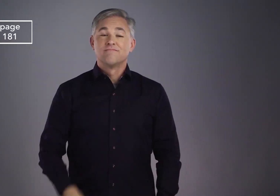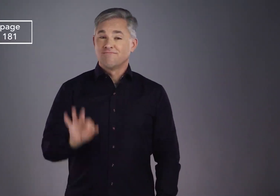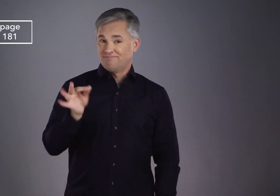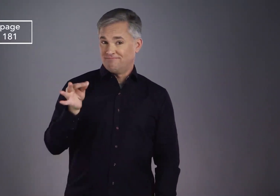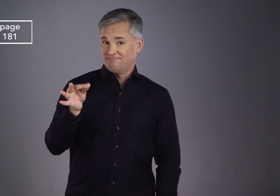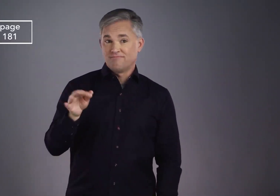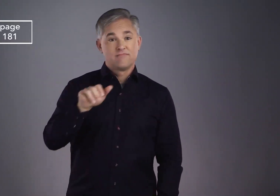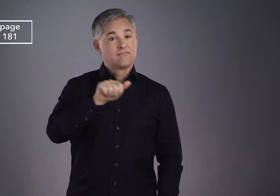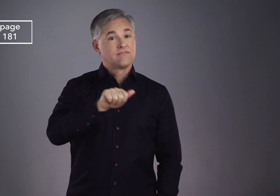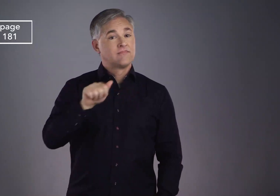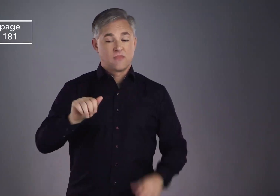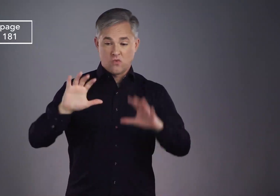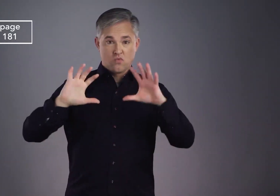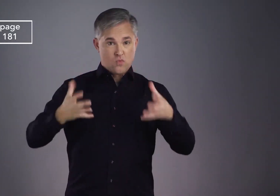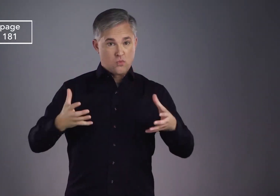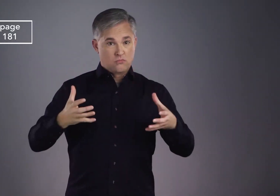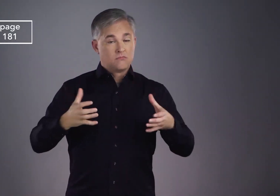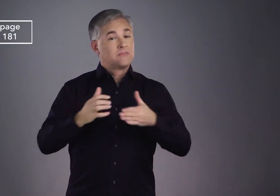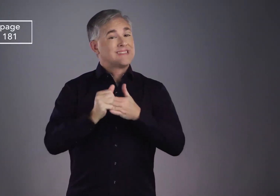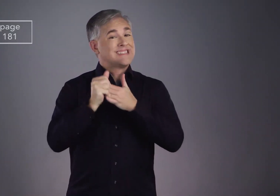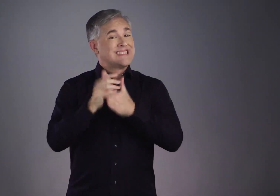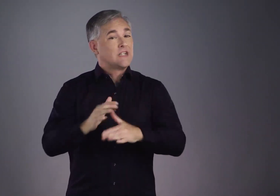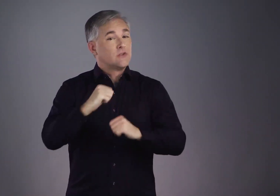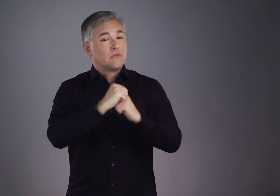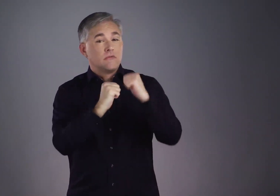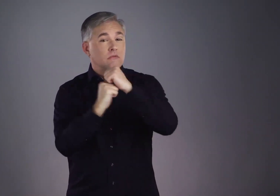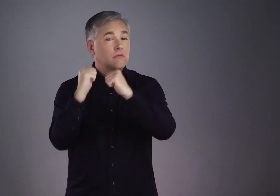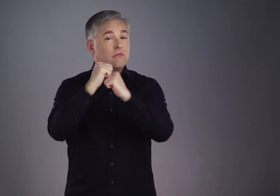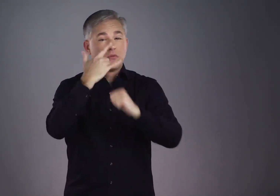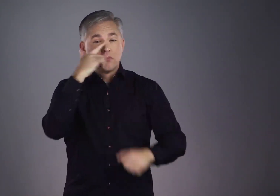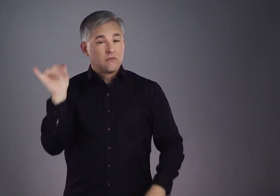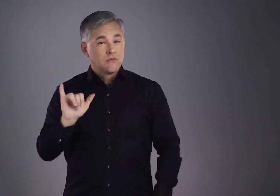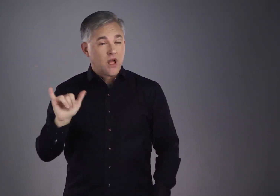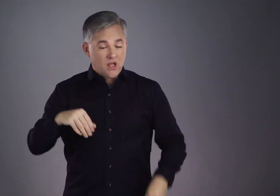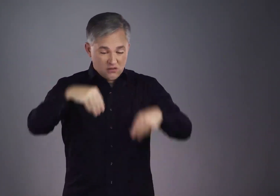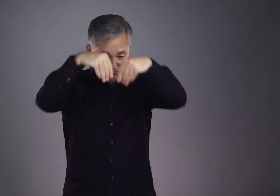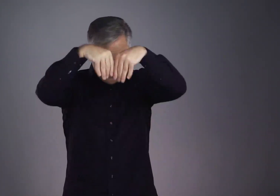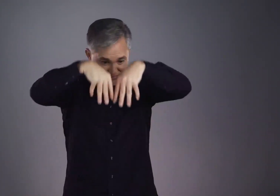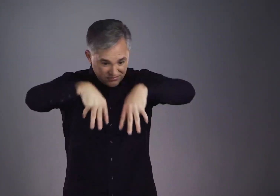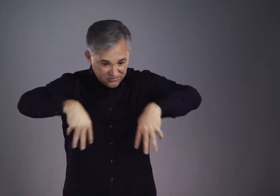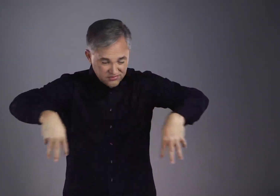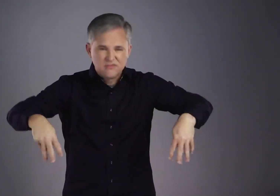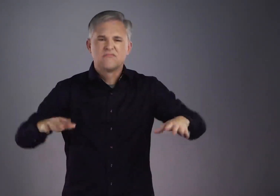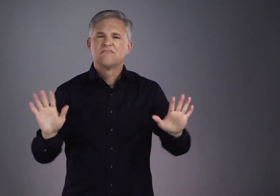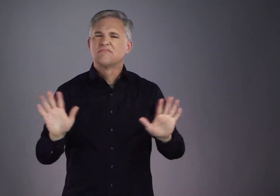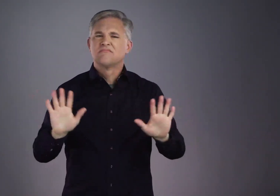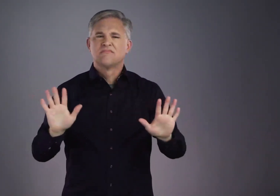9. — Each A.A. group needs the least possible organization.